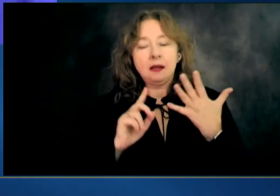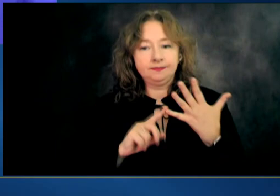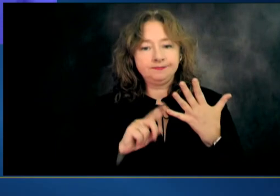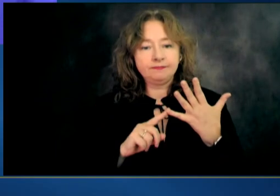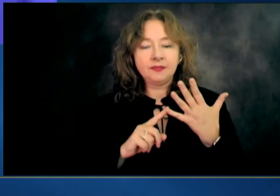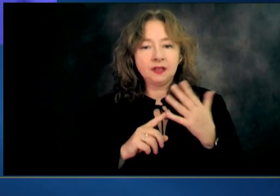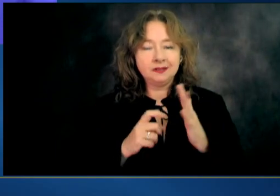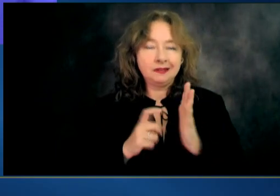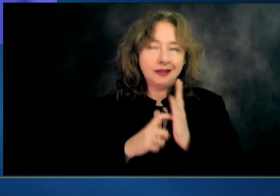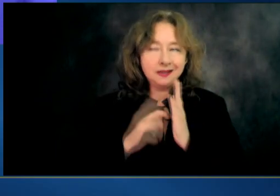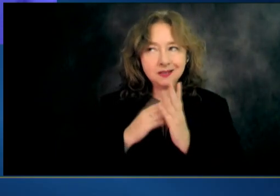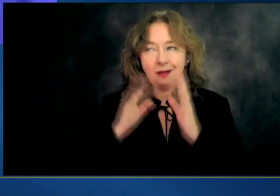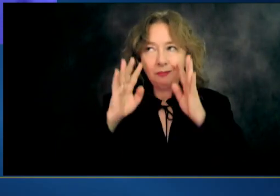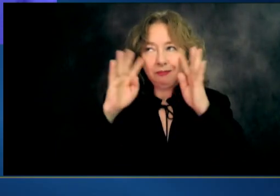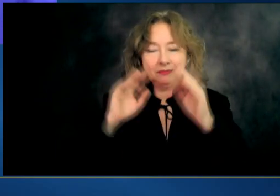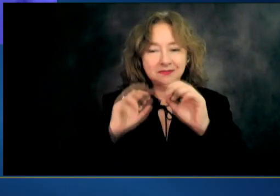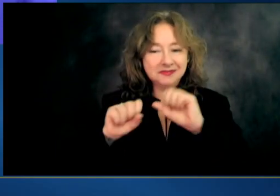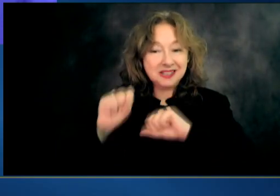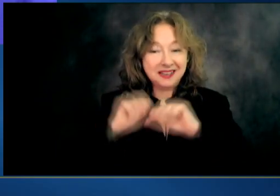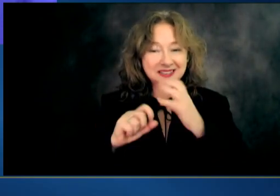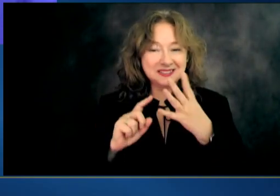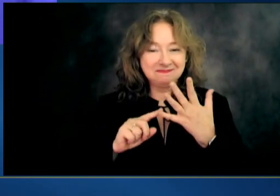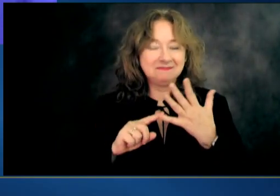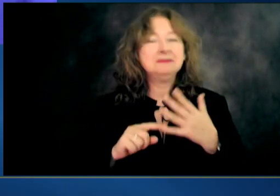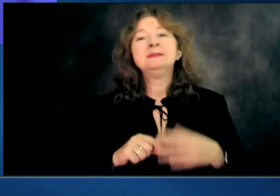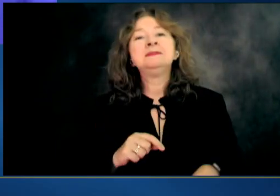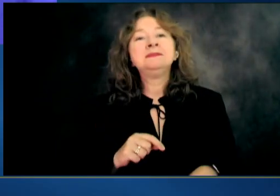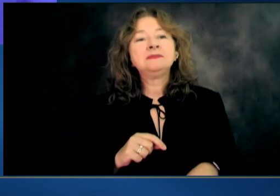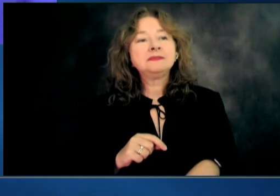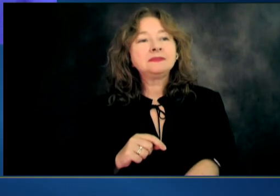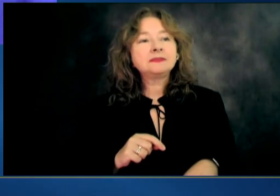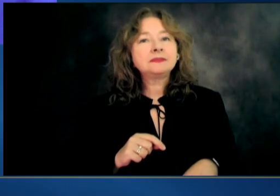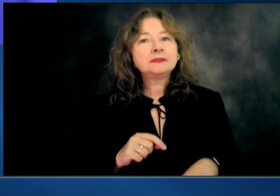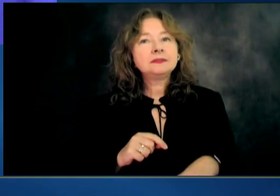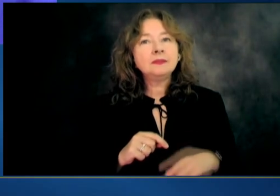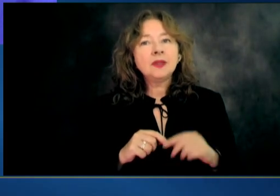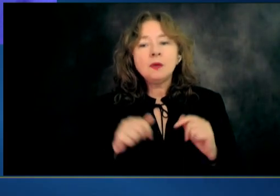I'm so proud of. When we started to hear from the private sector community that they thought,